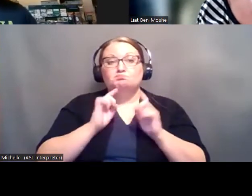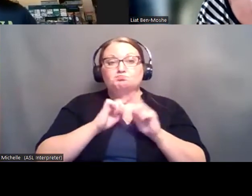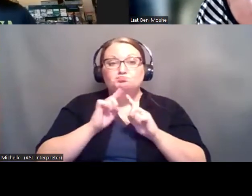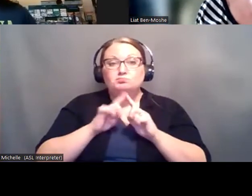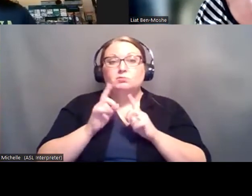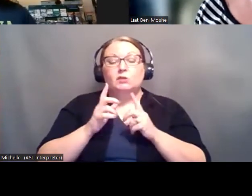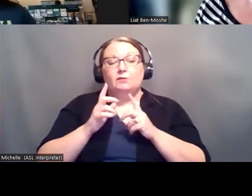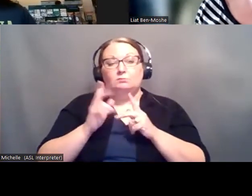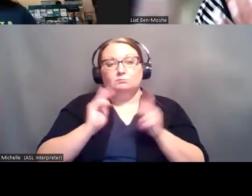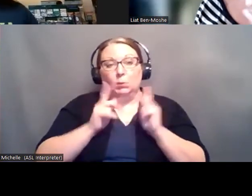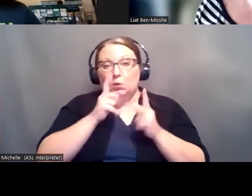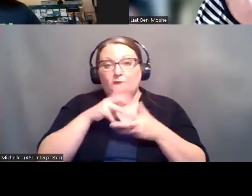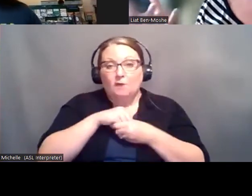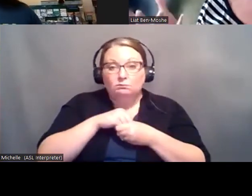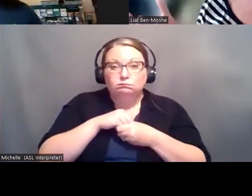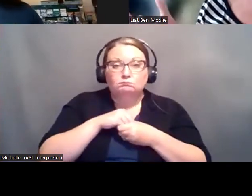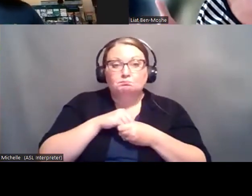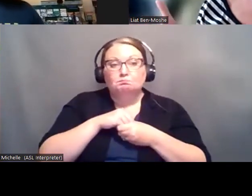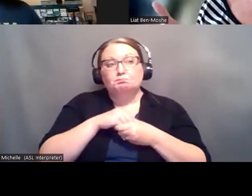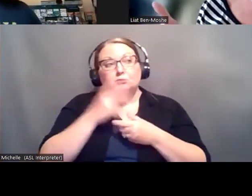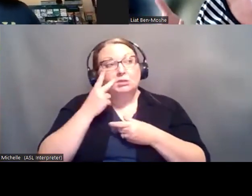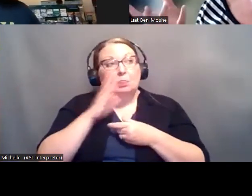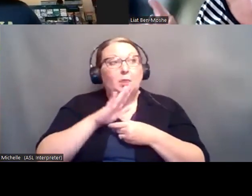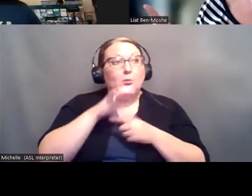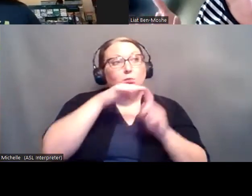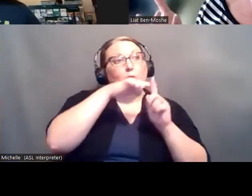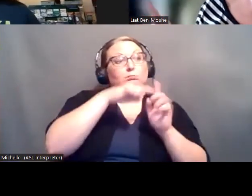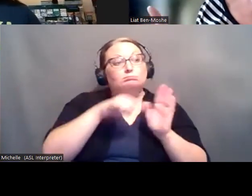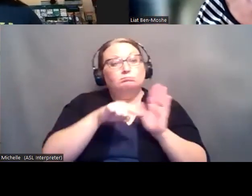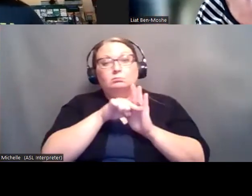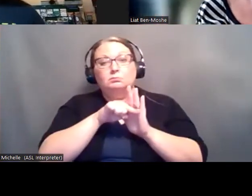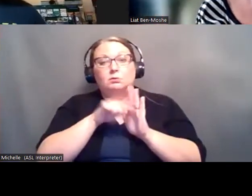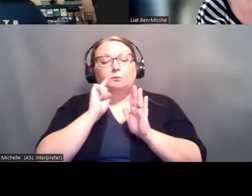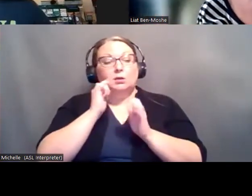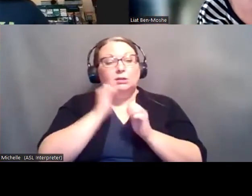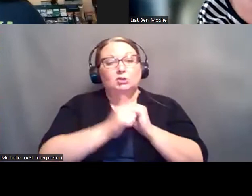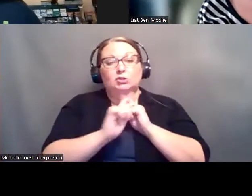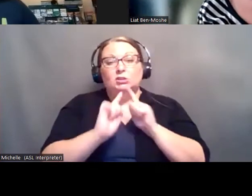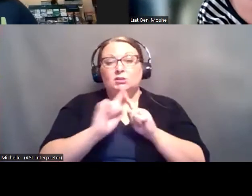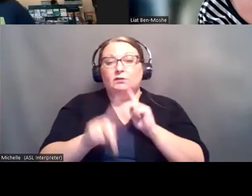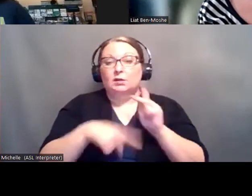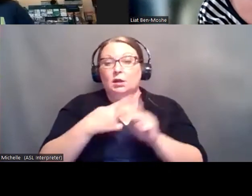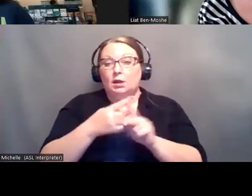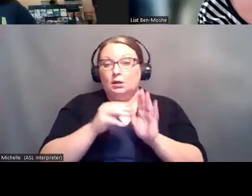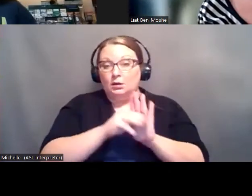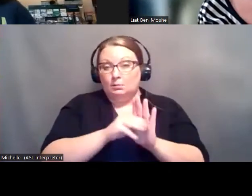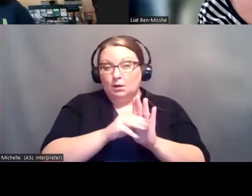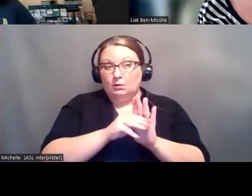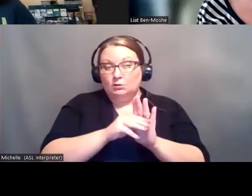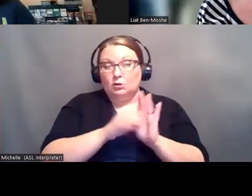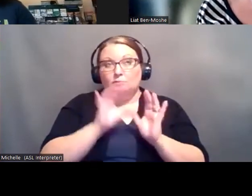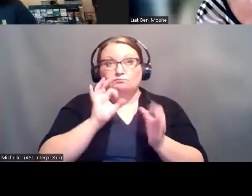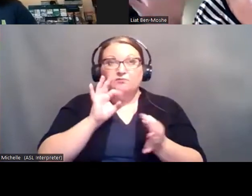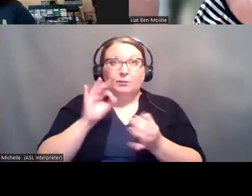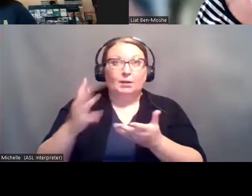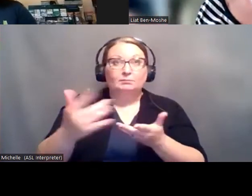of heard what are the pros and cons of each model. I brought that back to Syracuse.